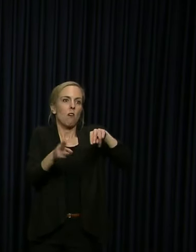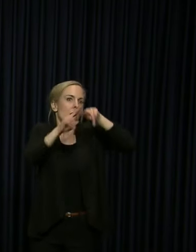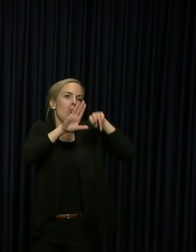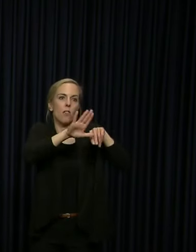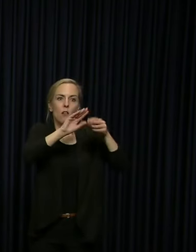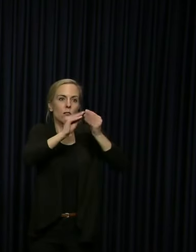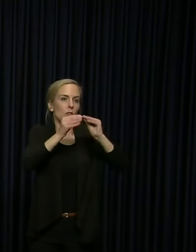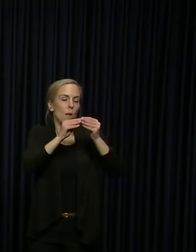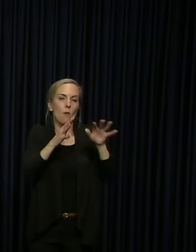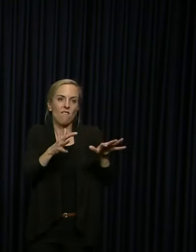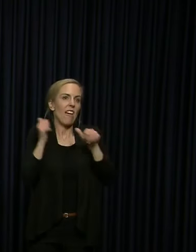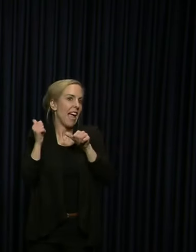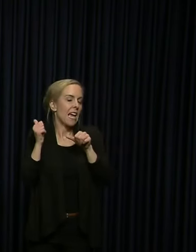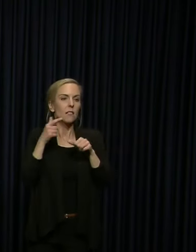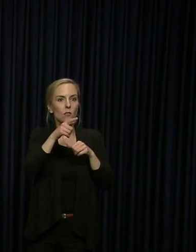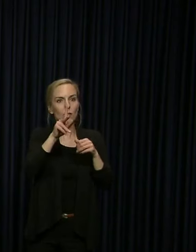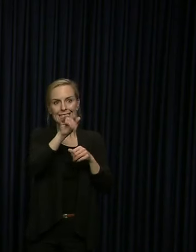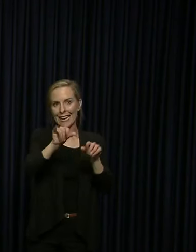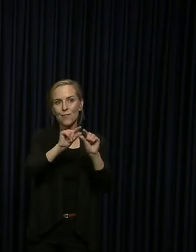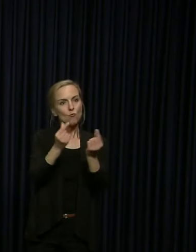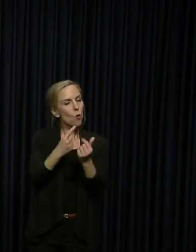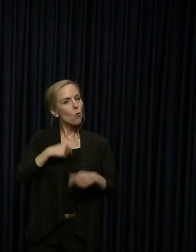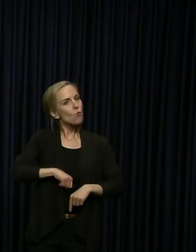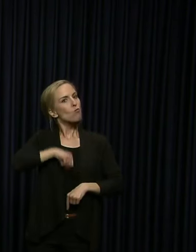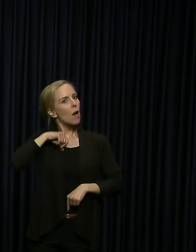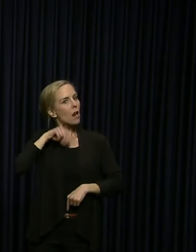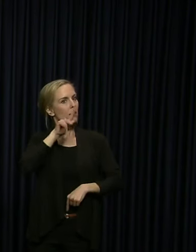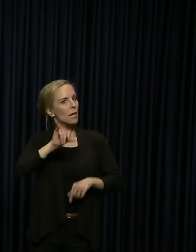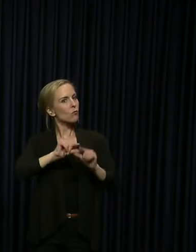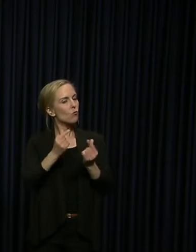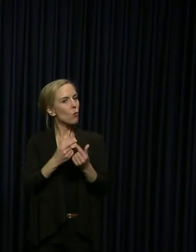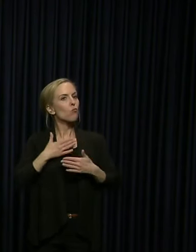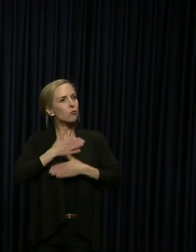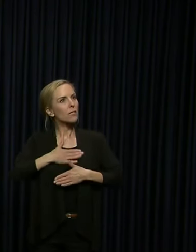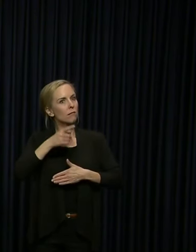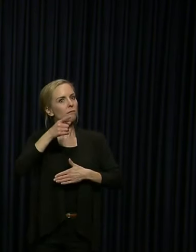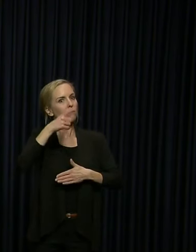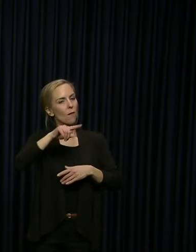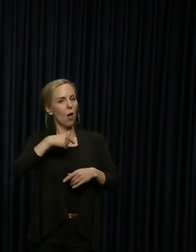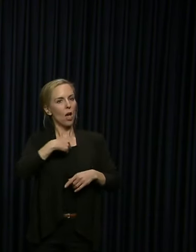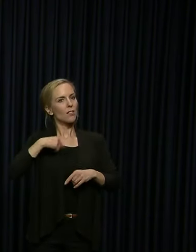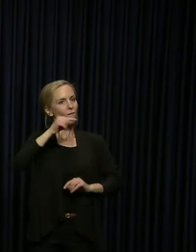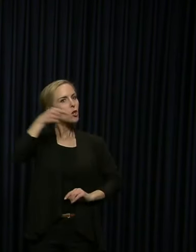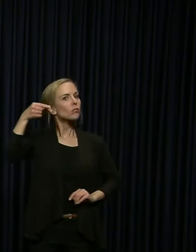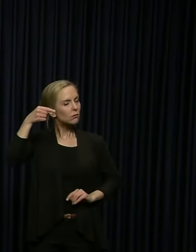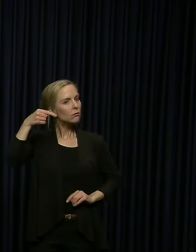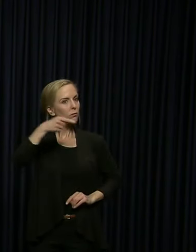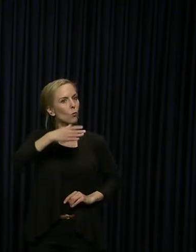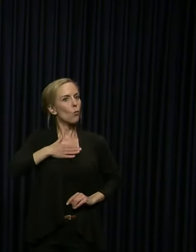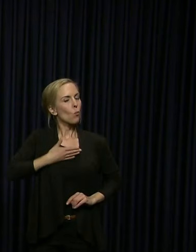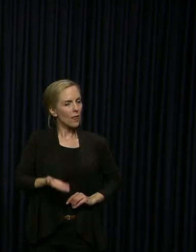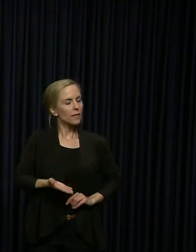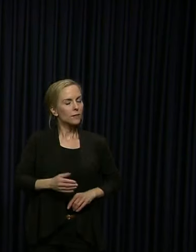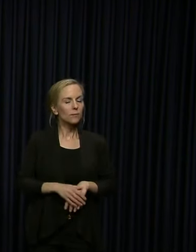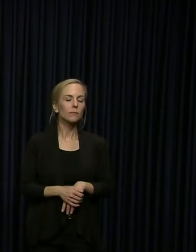GOING TO HAVE TO LOOK AT THIS DATA OVER A COUPLE DAYS TO